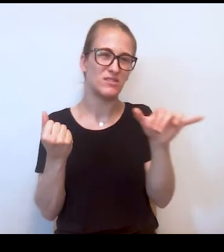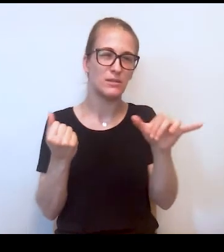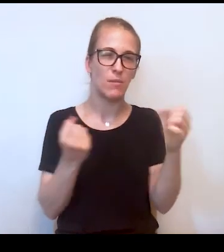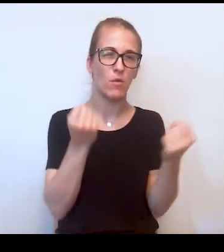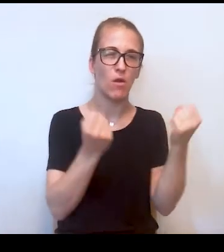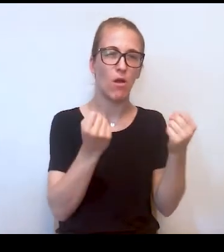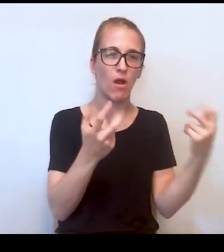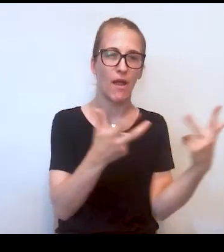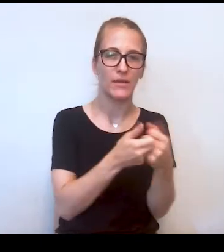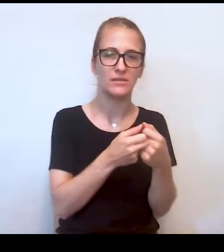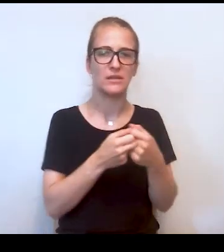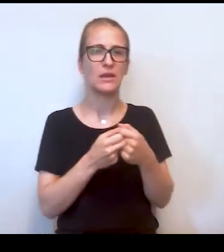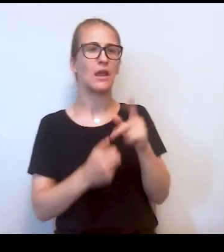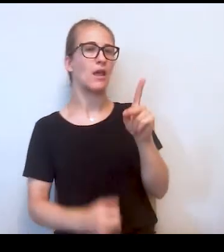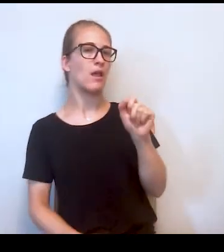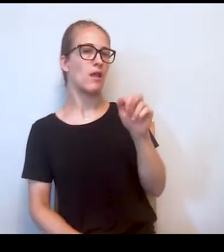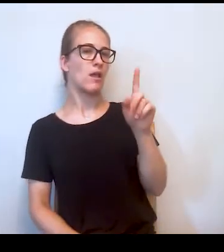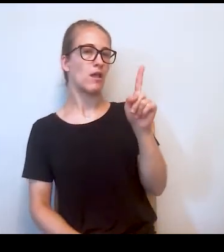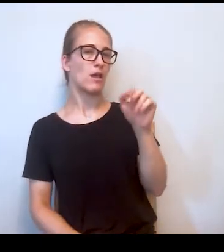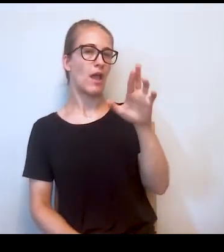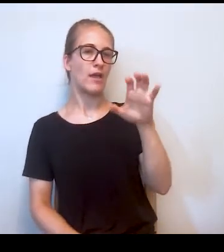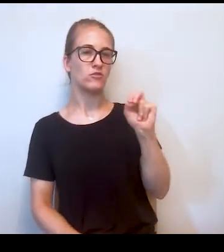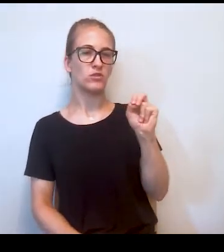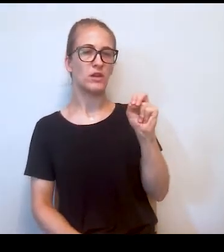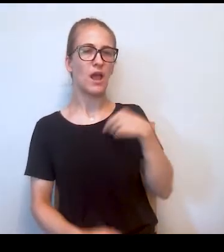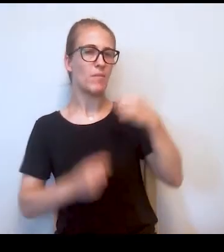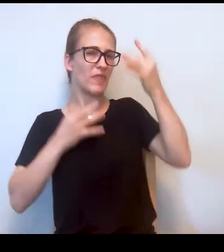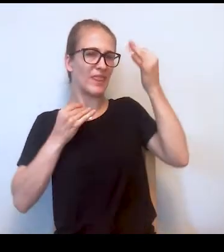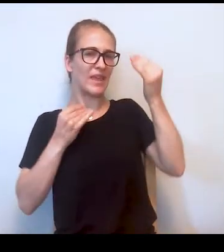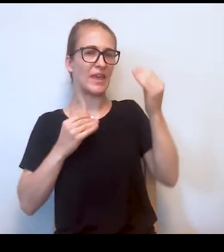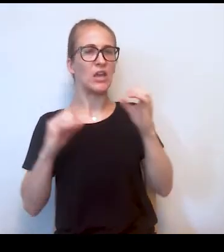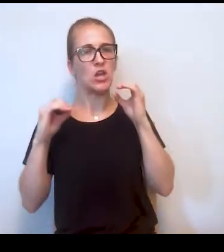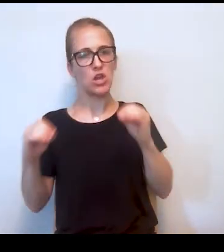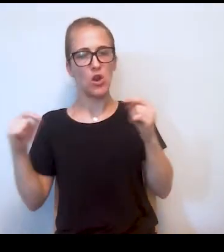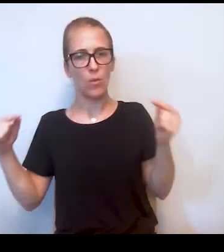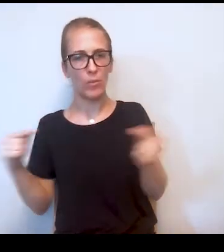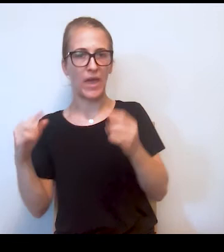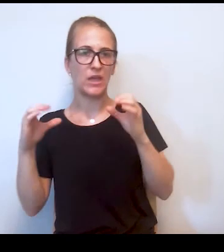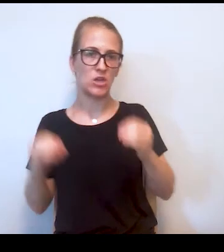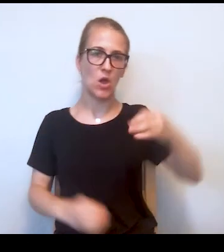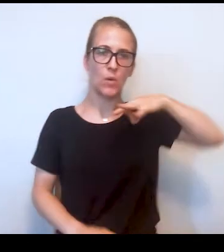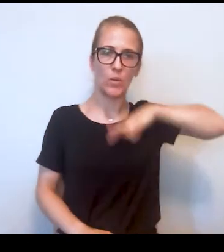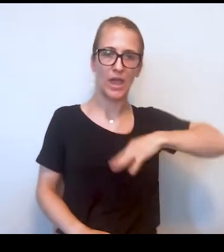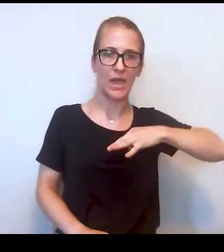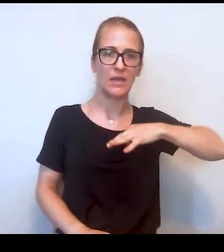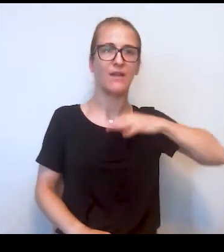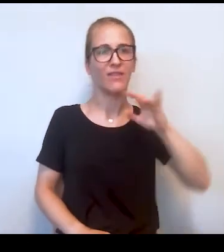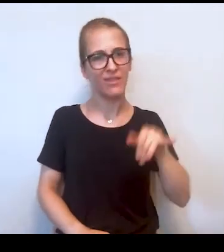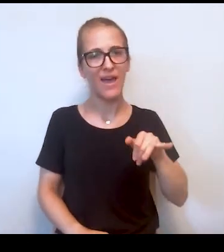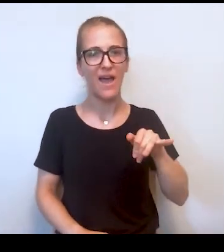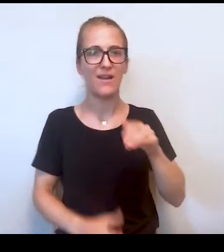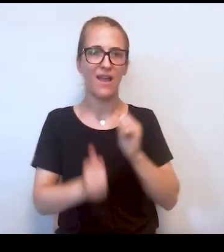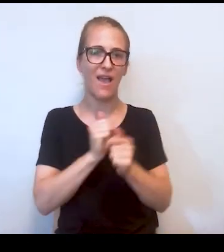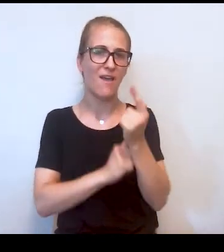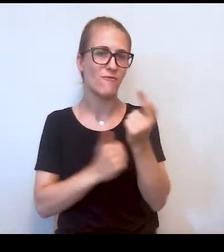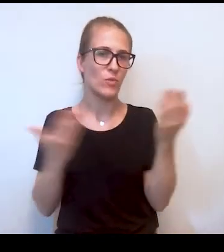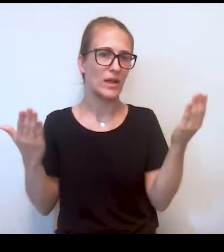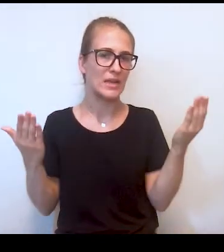that everyone hears because as... Whether you're growing up, whether it's in sports or for physical therapy;